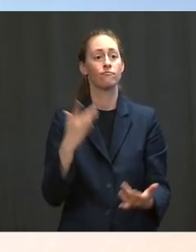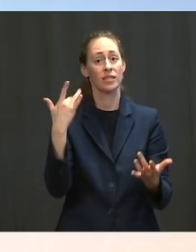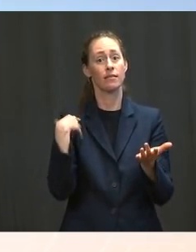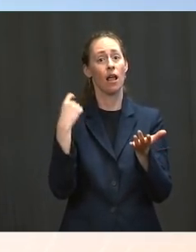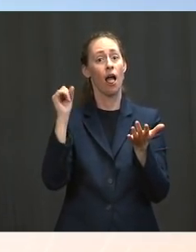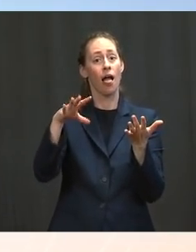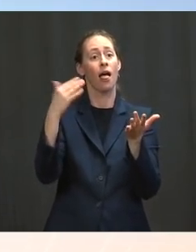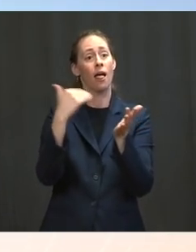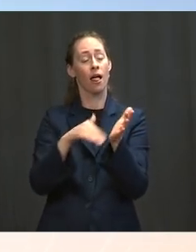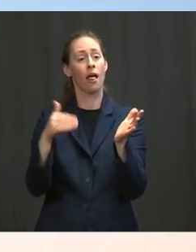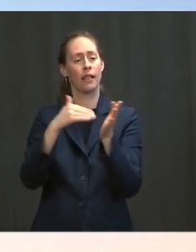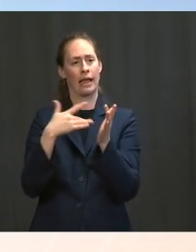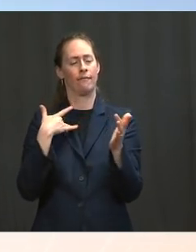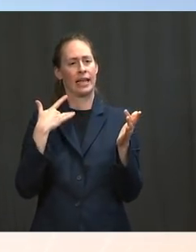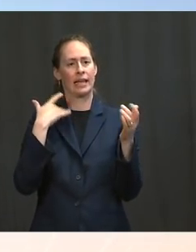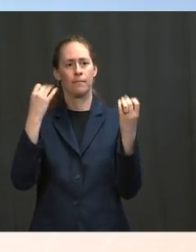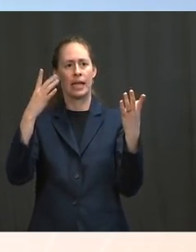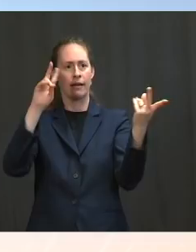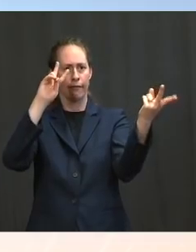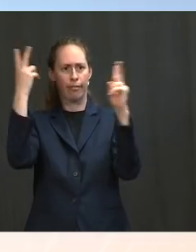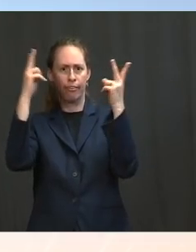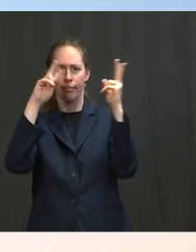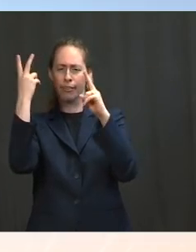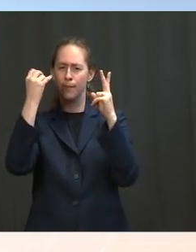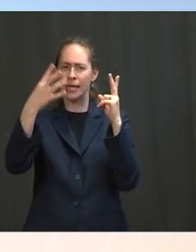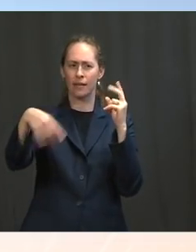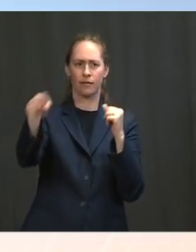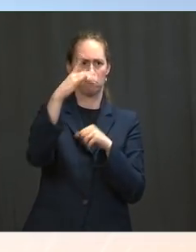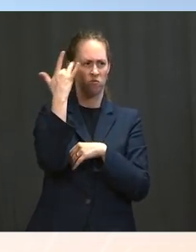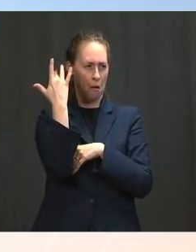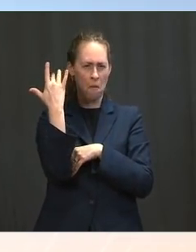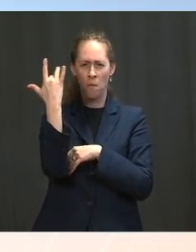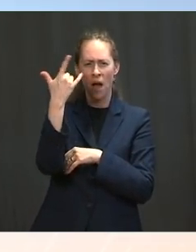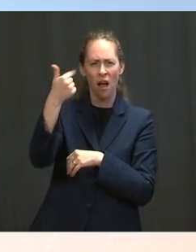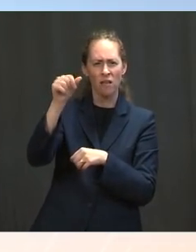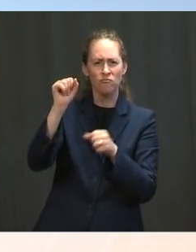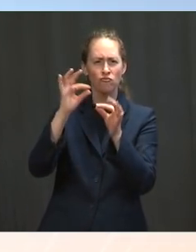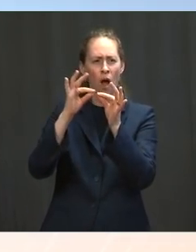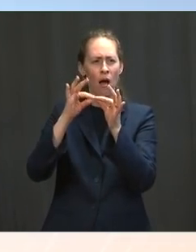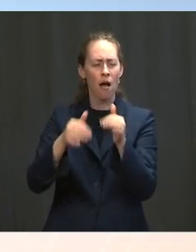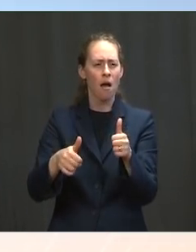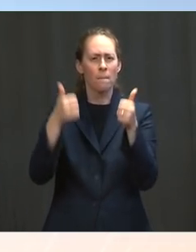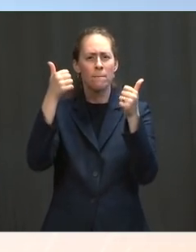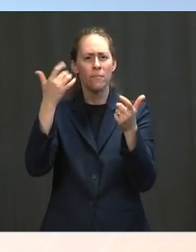of what causes gas prices to increase, and so to convey to the American people that we're working on it